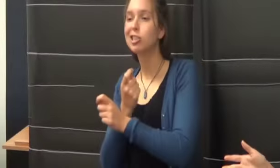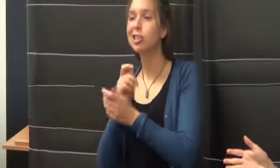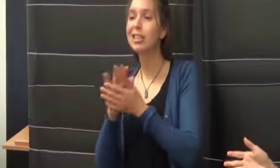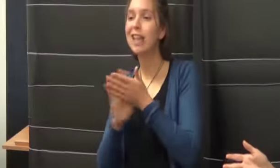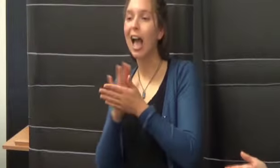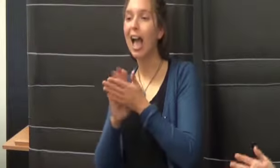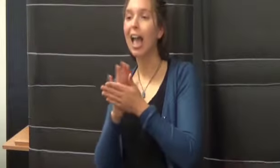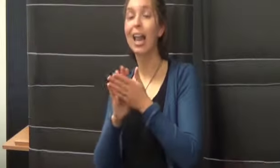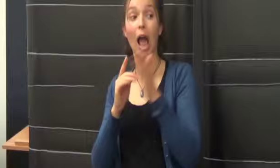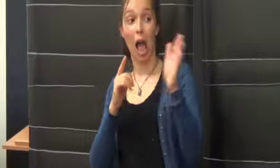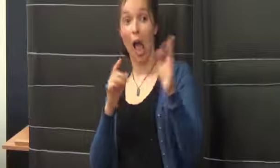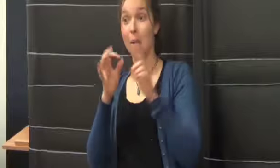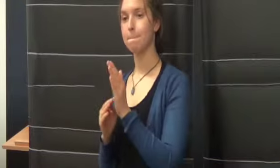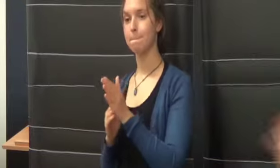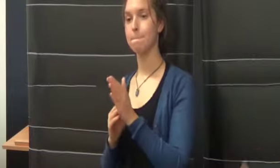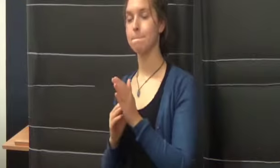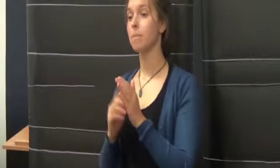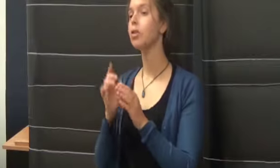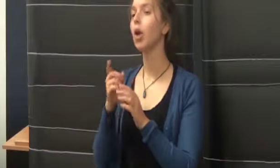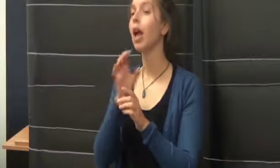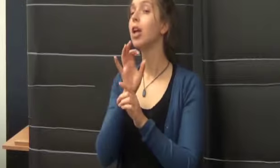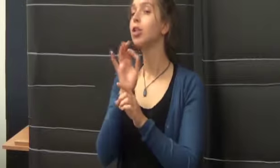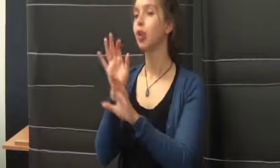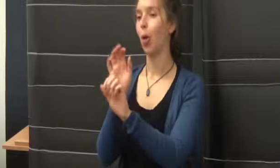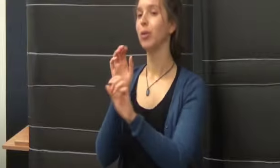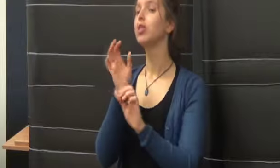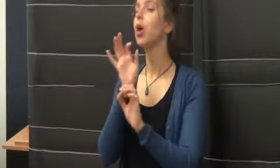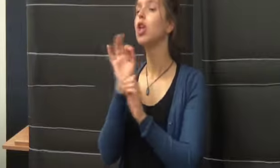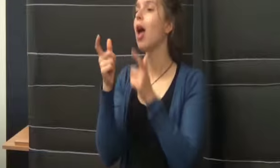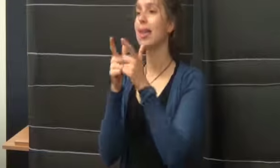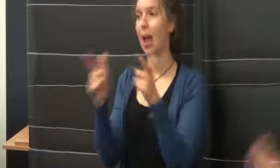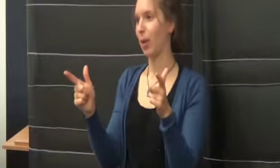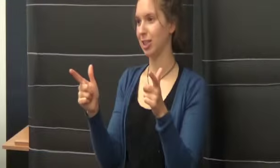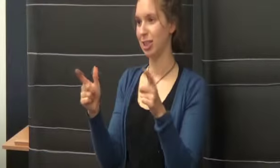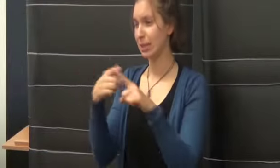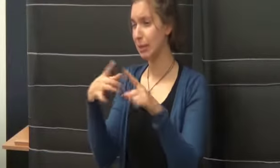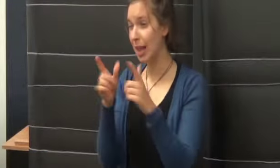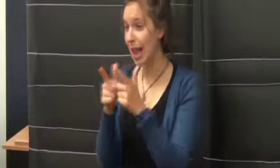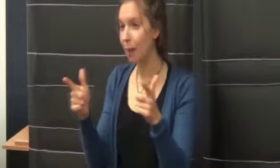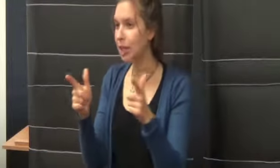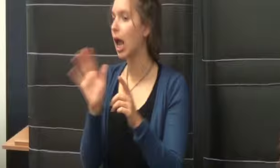It's not a whole language. It would never replace Auslan.